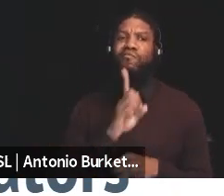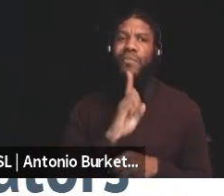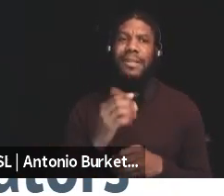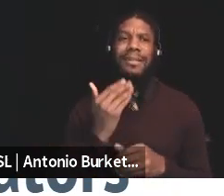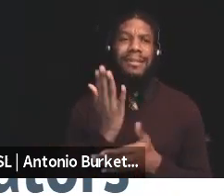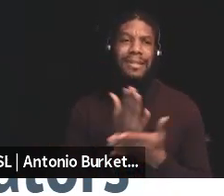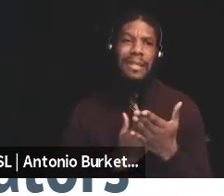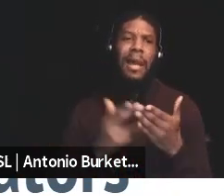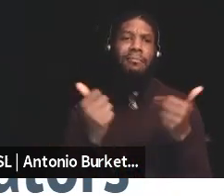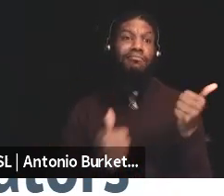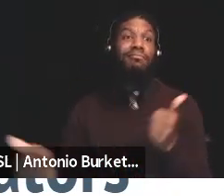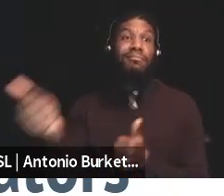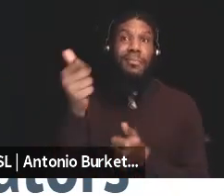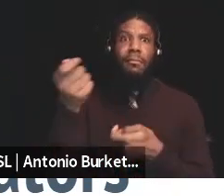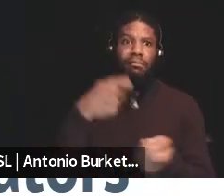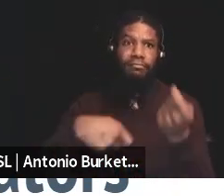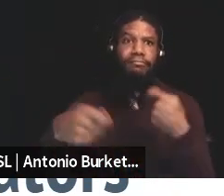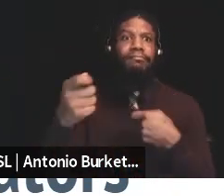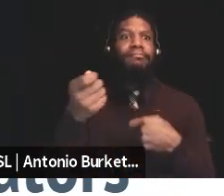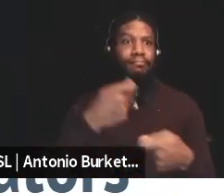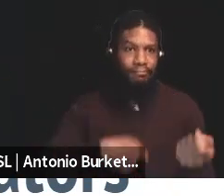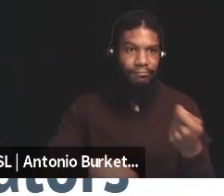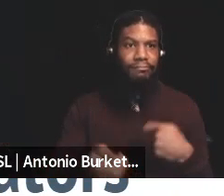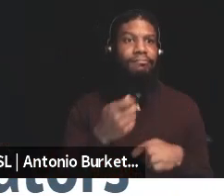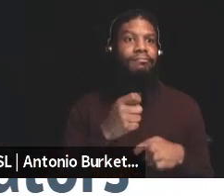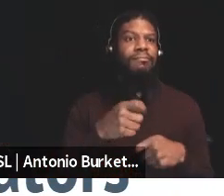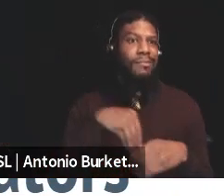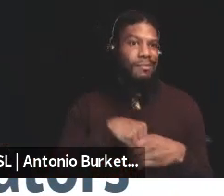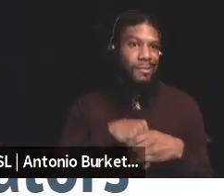changes, as well as some internal changes to our success center. So we've spent much